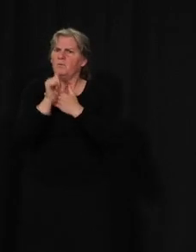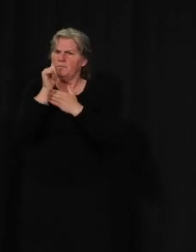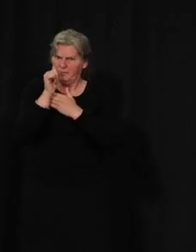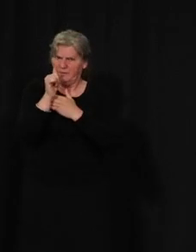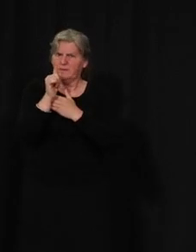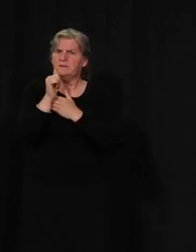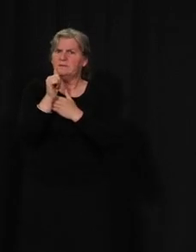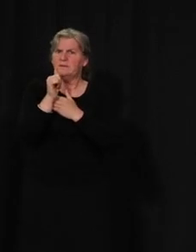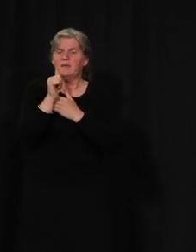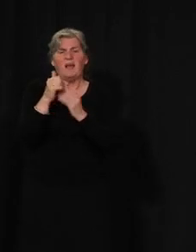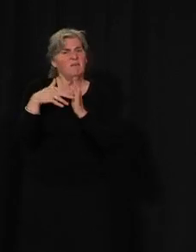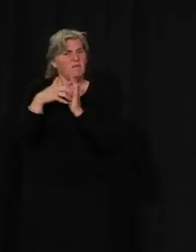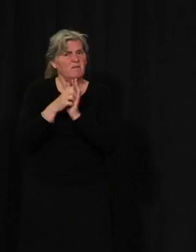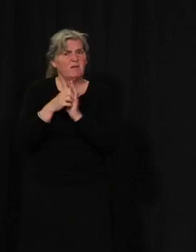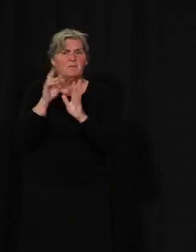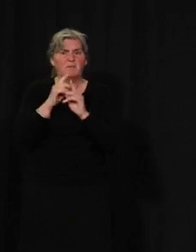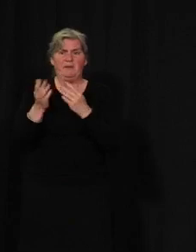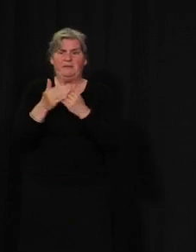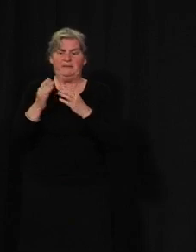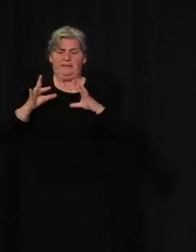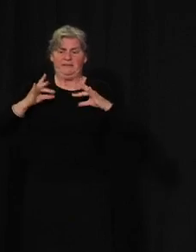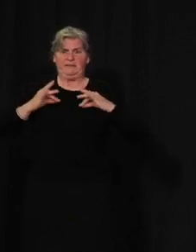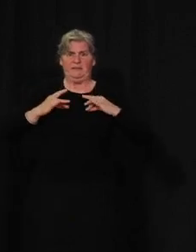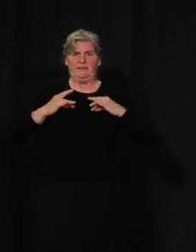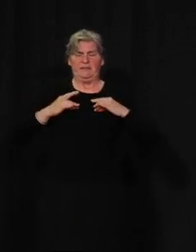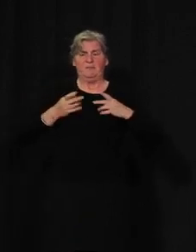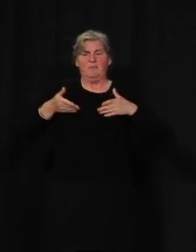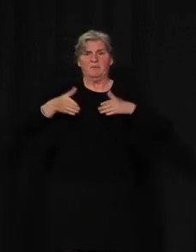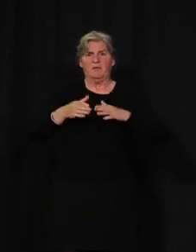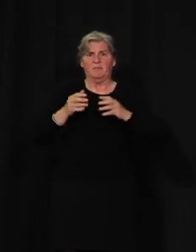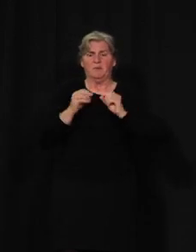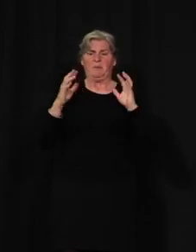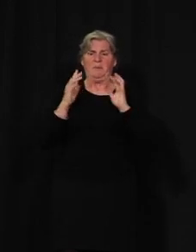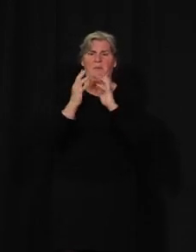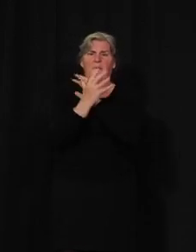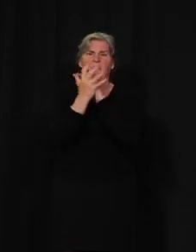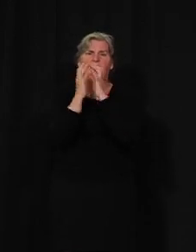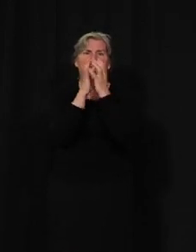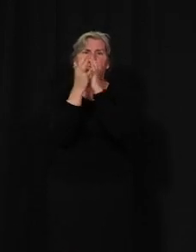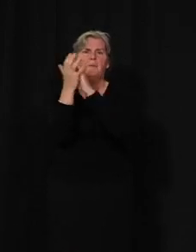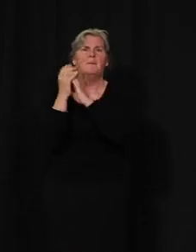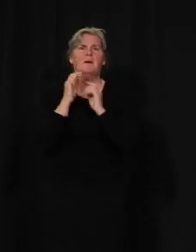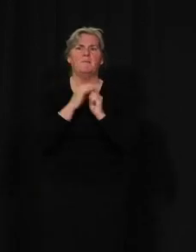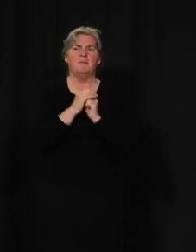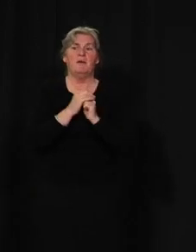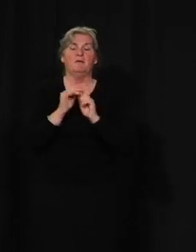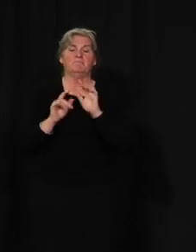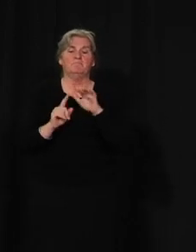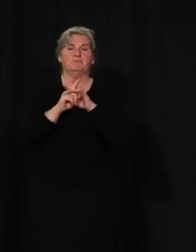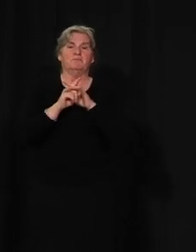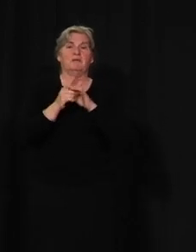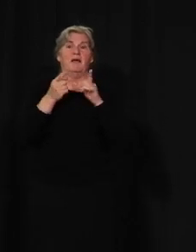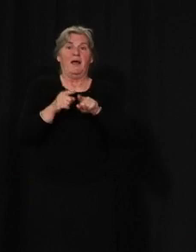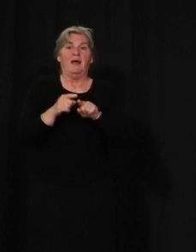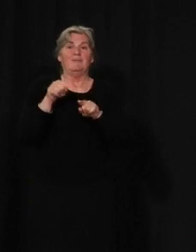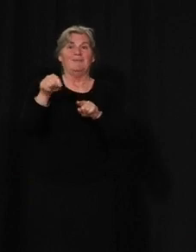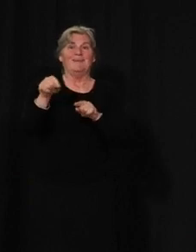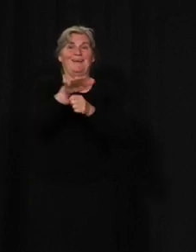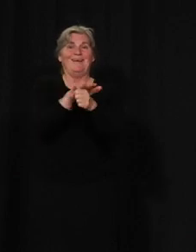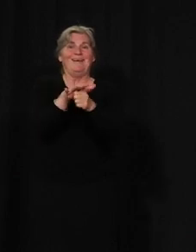out. In these settings you have the vulnerable individuals, opportunities for grounding, opportunity to introduce infectn into facilities.